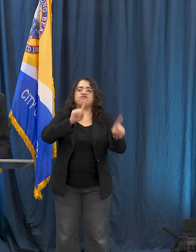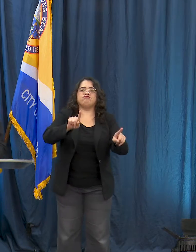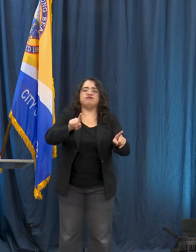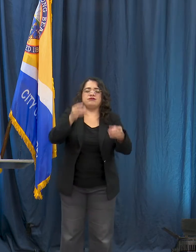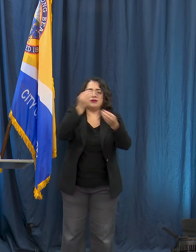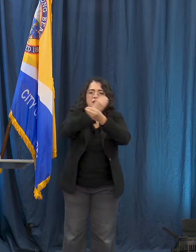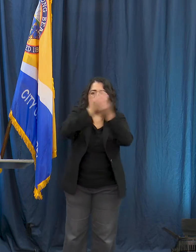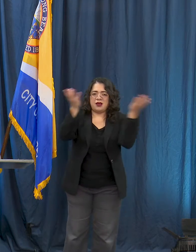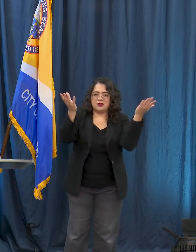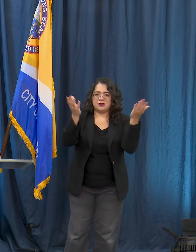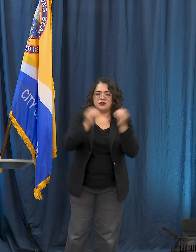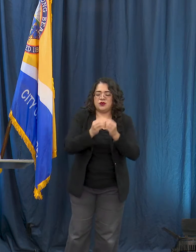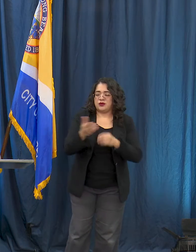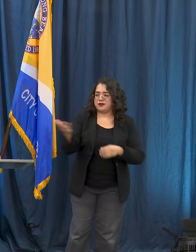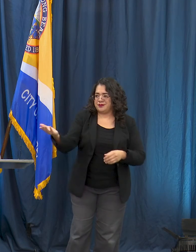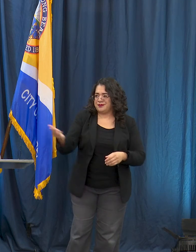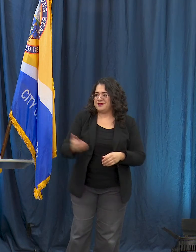Kelly.